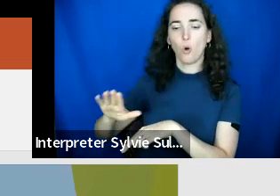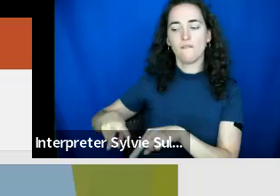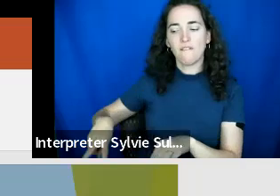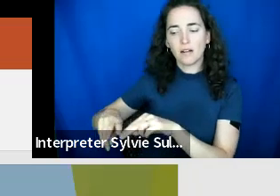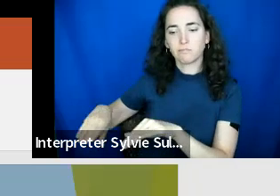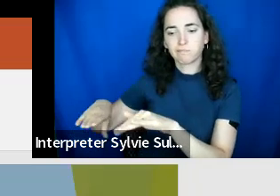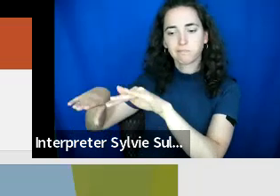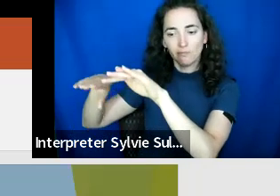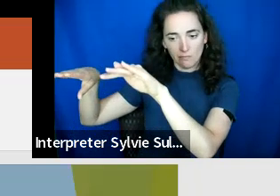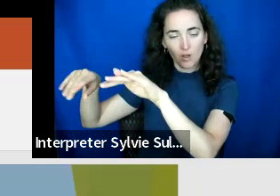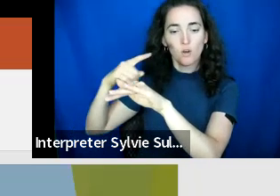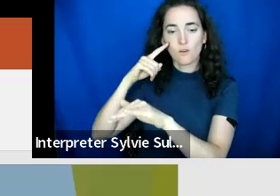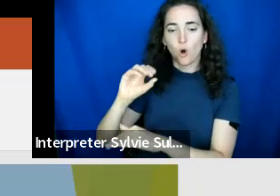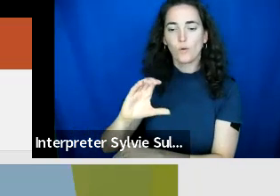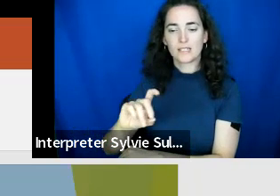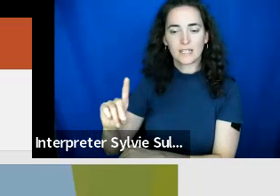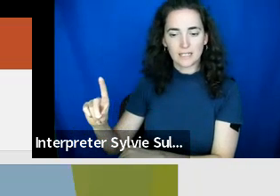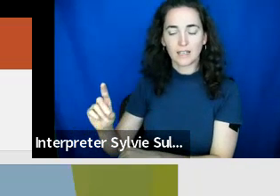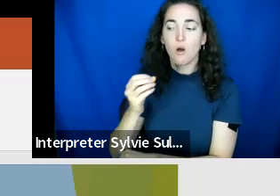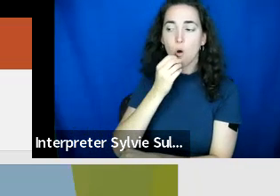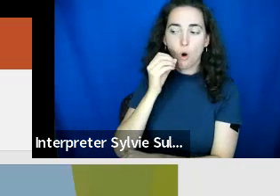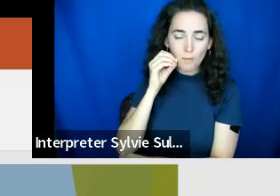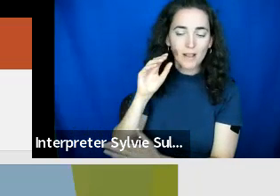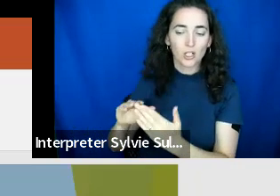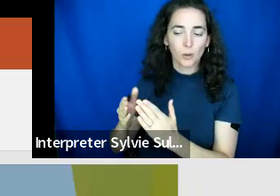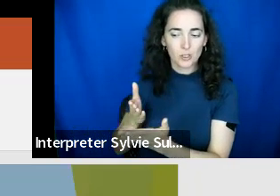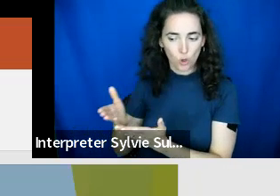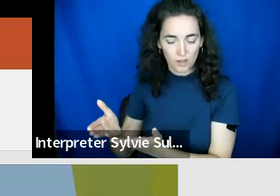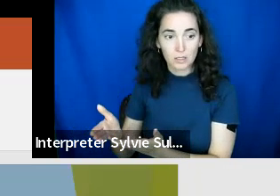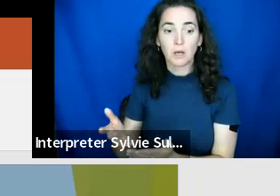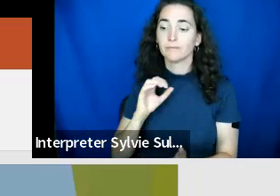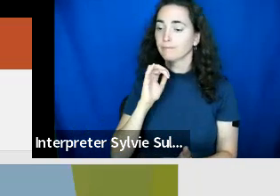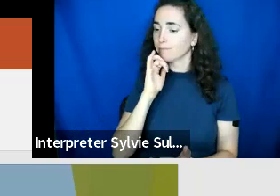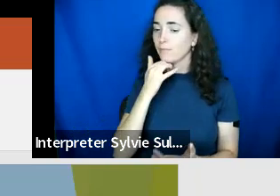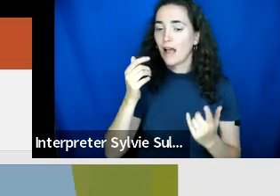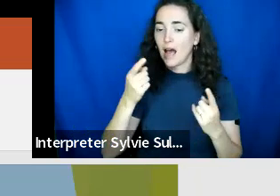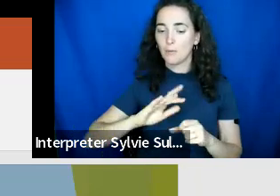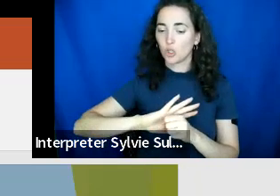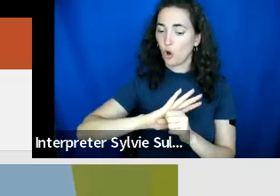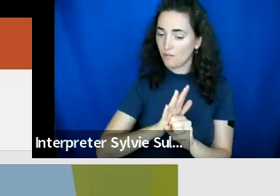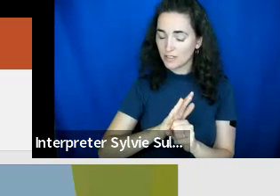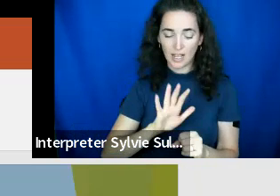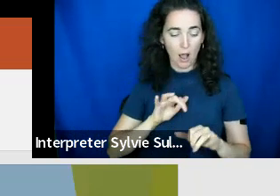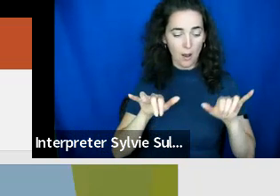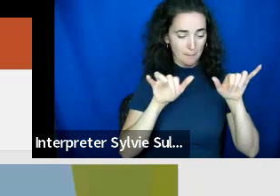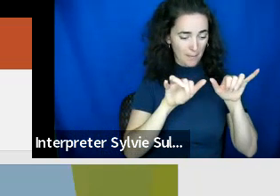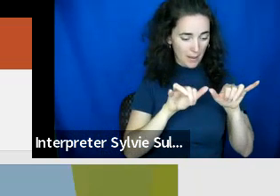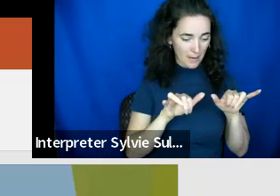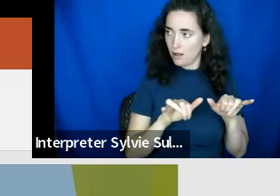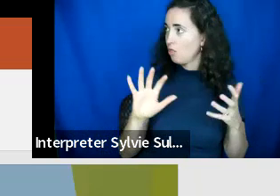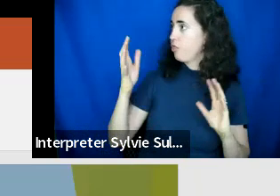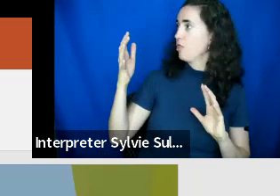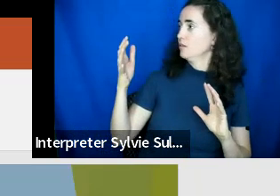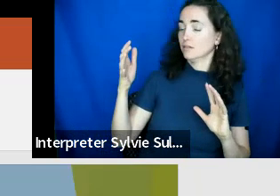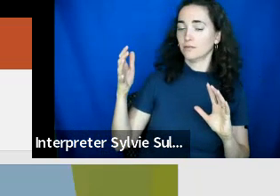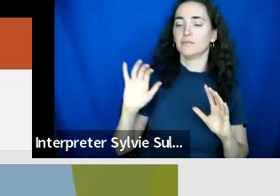Cd. home and community based services. However, with Covid it really impacted the metrics we had identified.